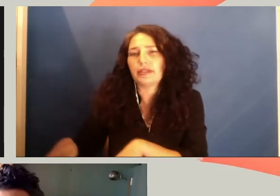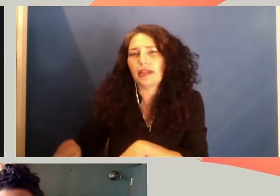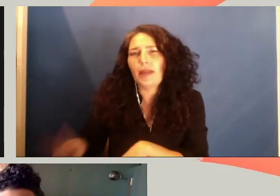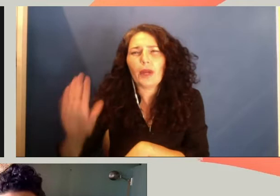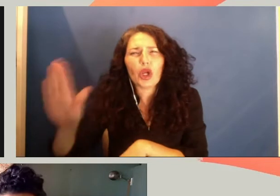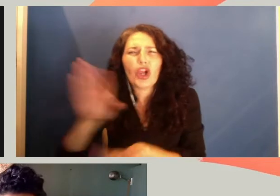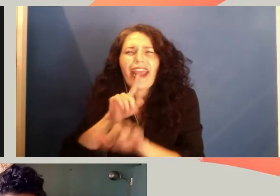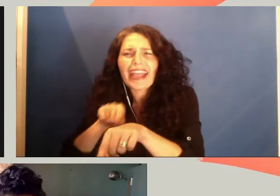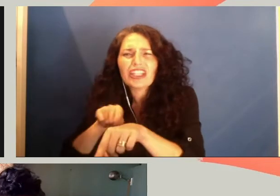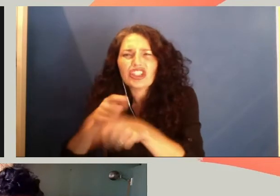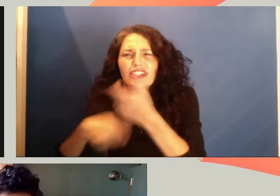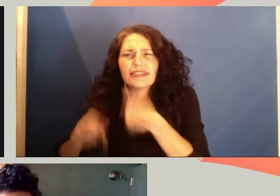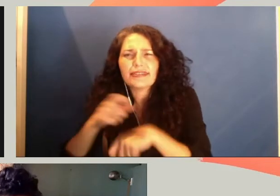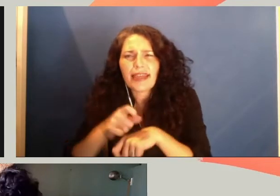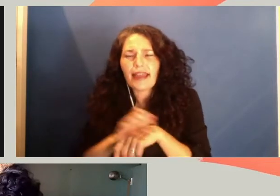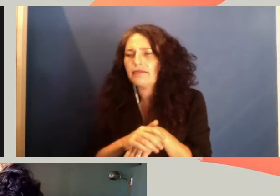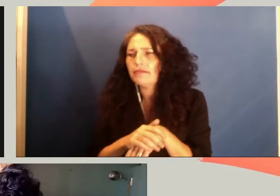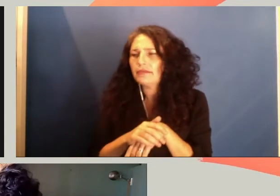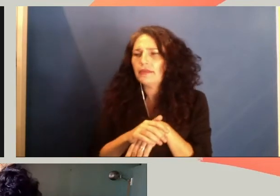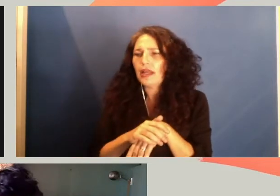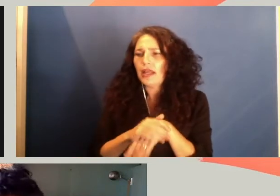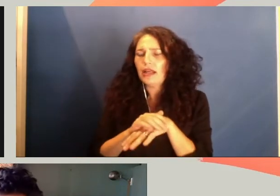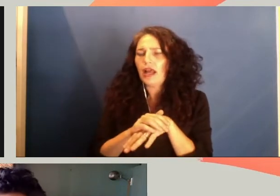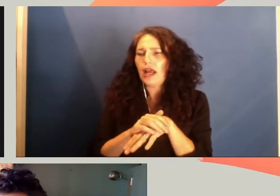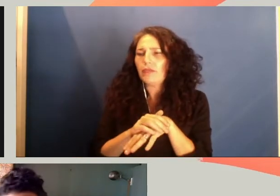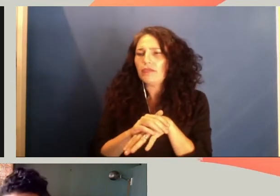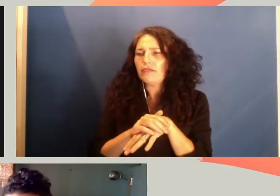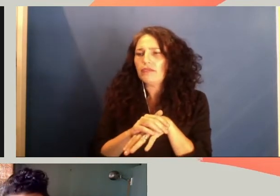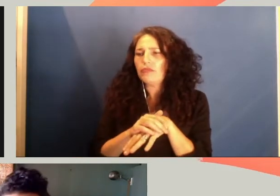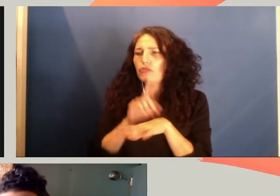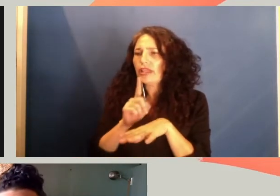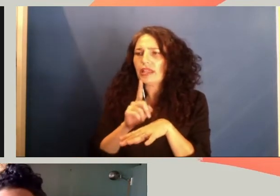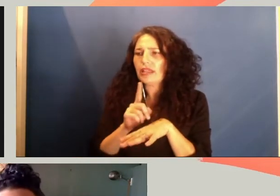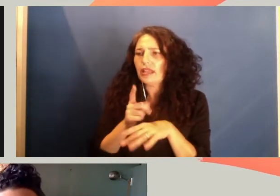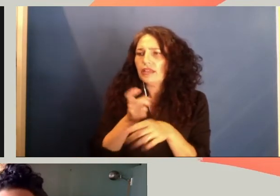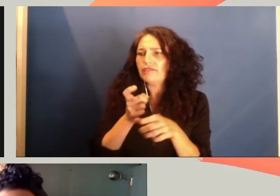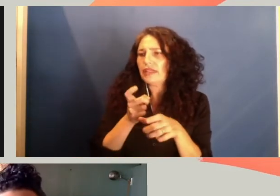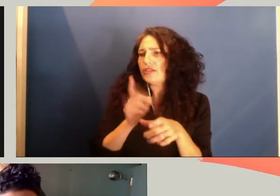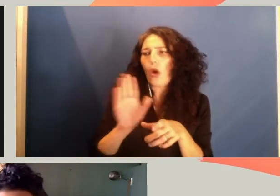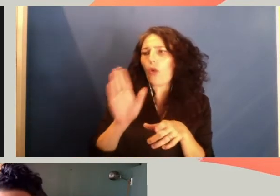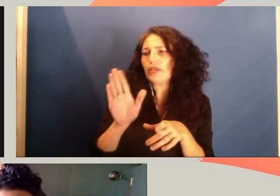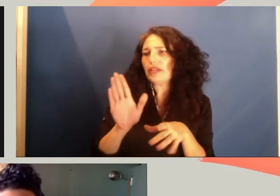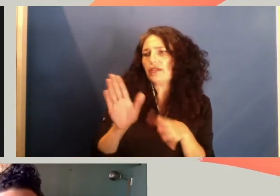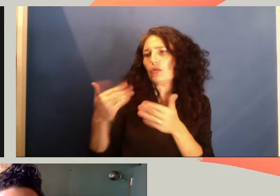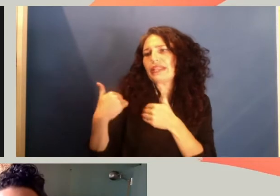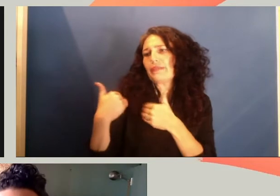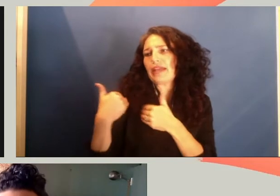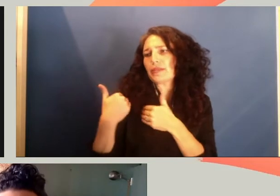And the people in the room applauded. And I was gutted. I felt dismissed, I felt scared,